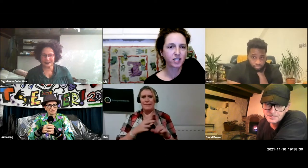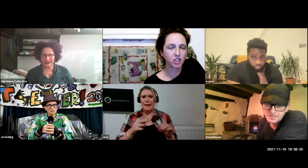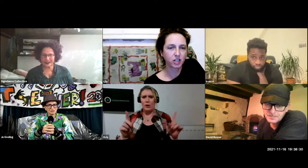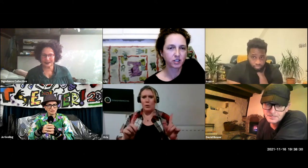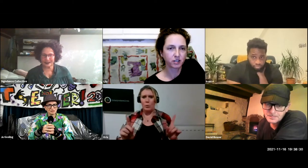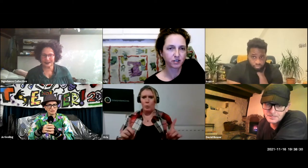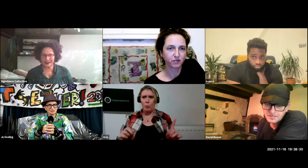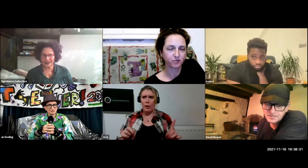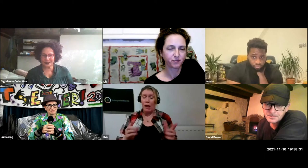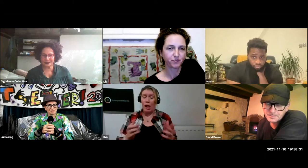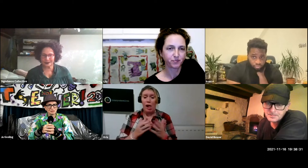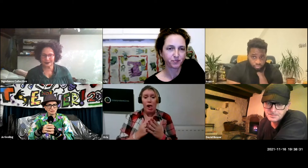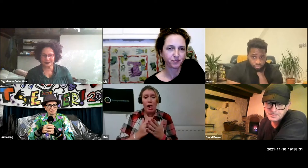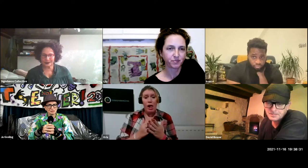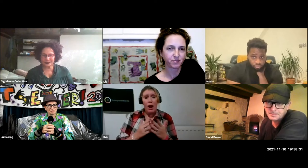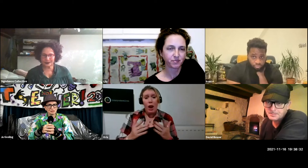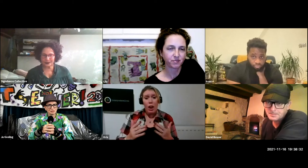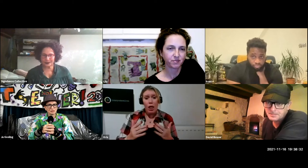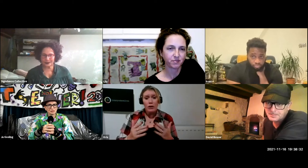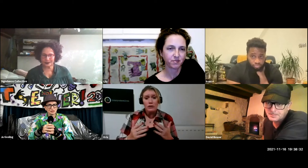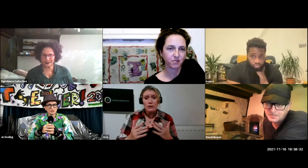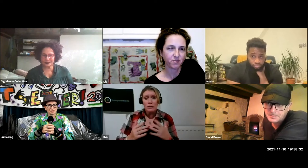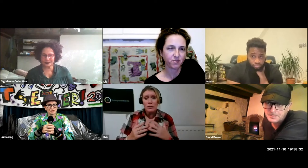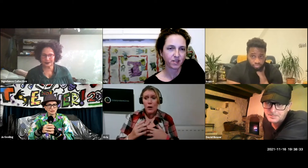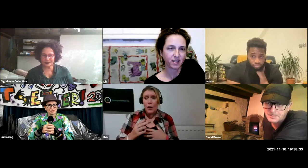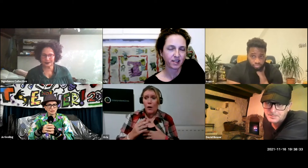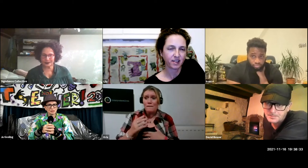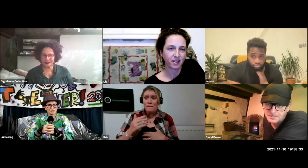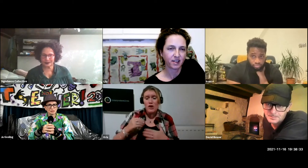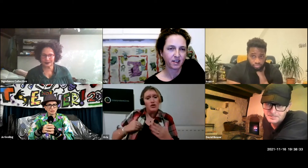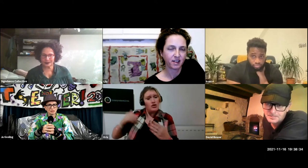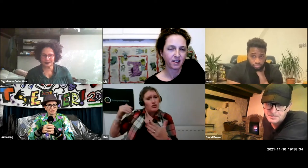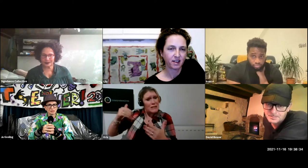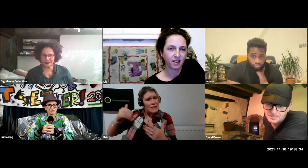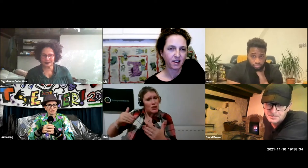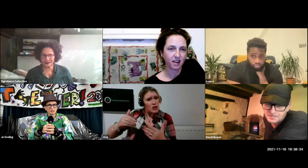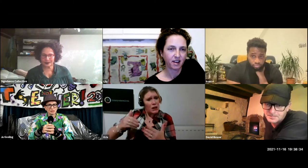analogue or on tract sounds and singing